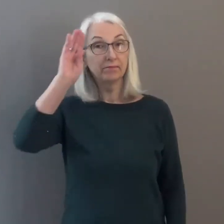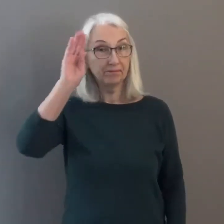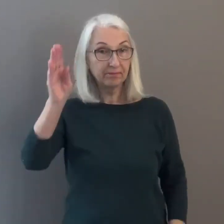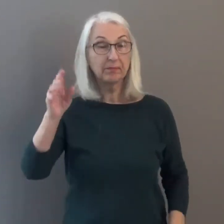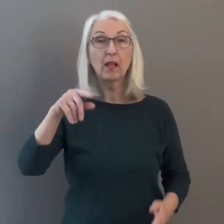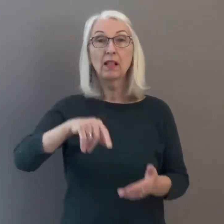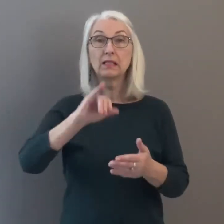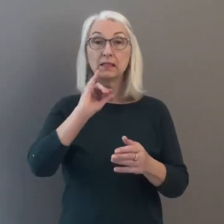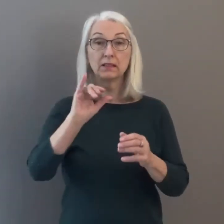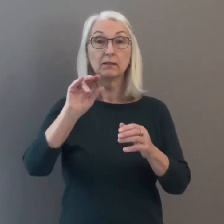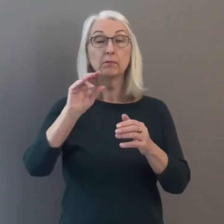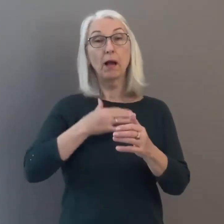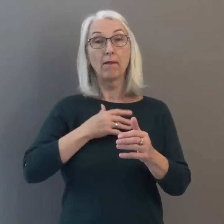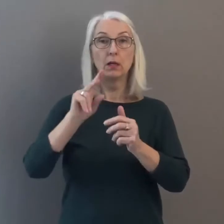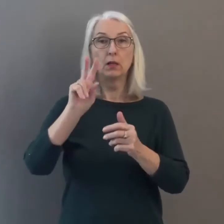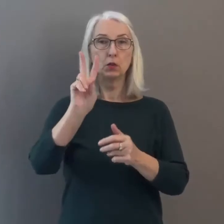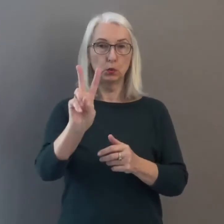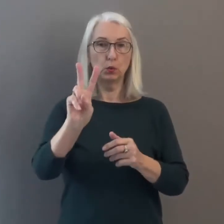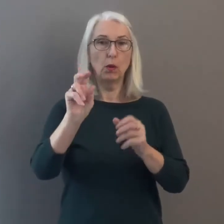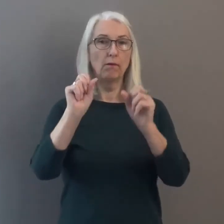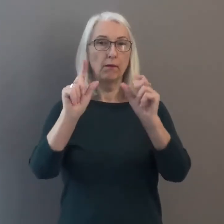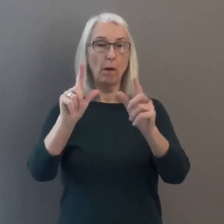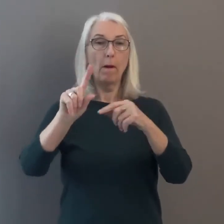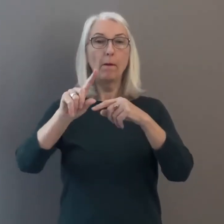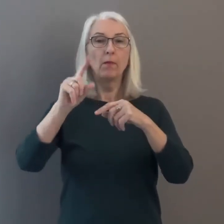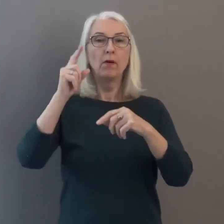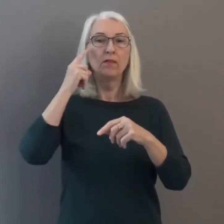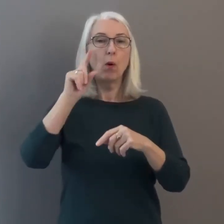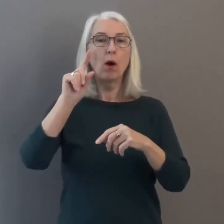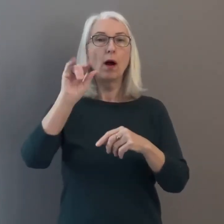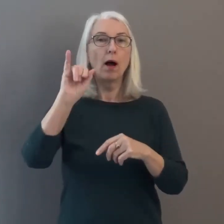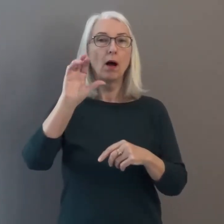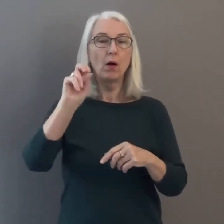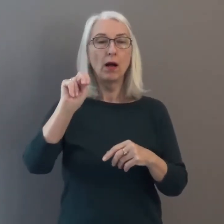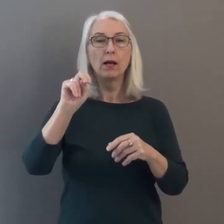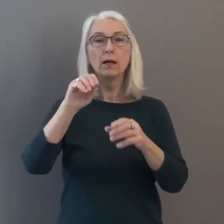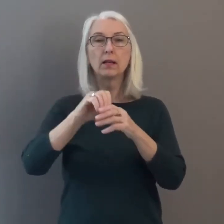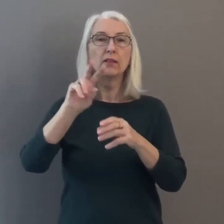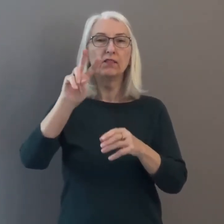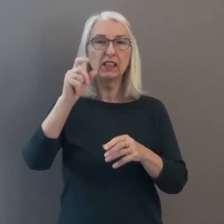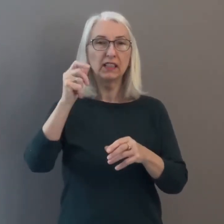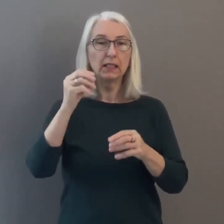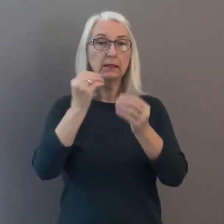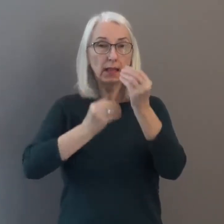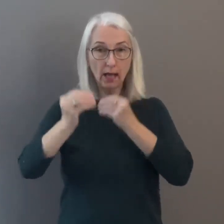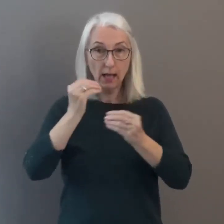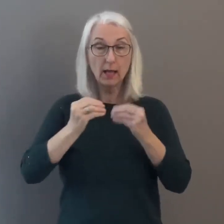Hello, this is my part two vlog for Iron in Vegan Diet.